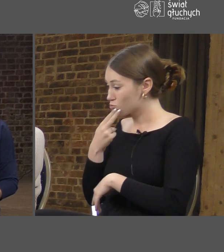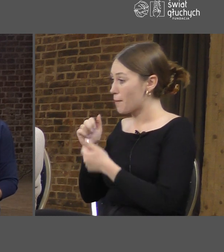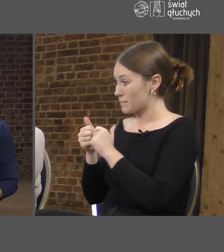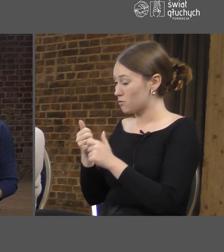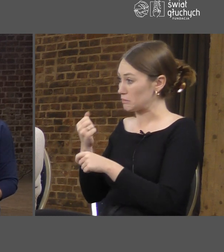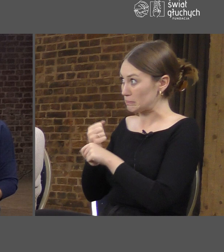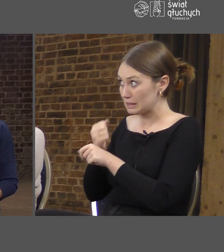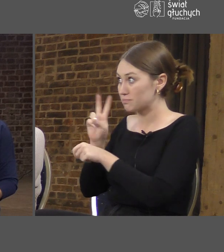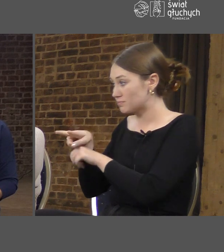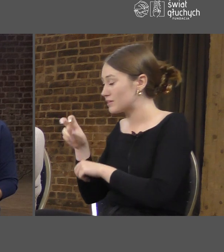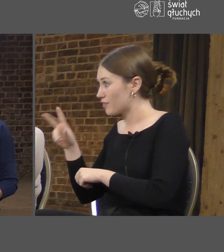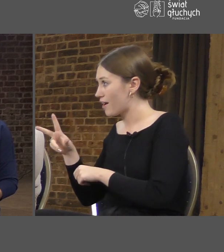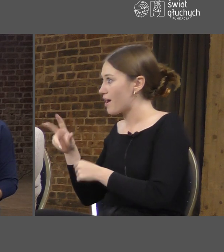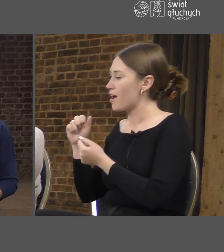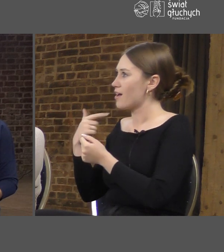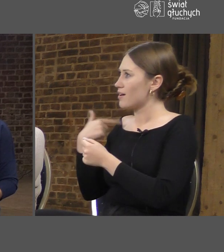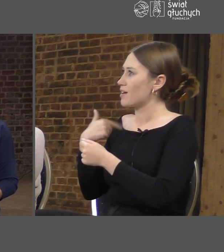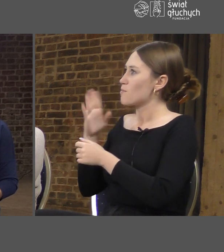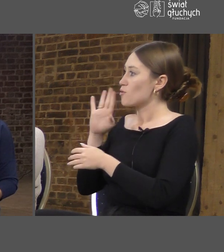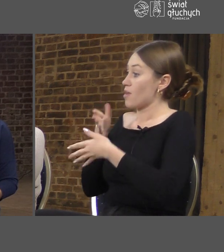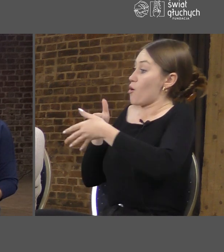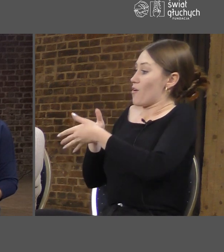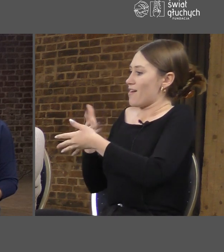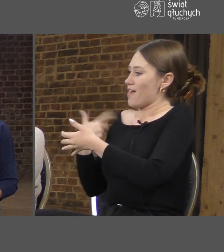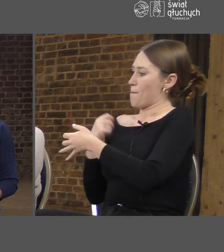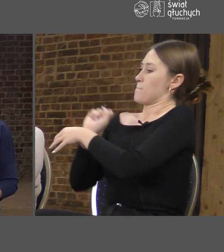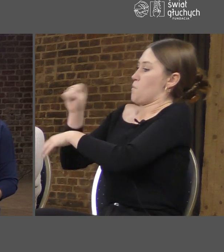Am I able to jump over these limitations, that are associated with it,